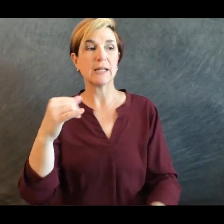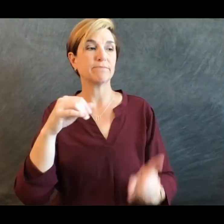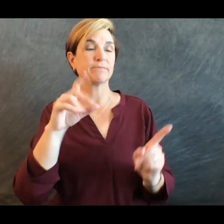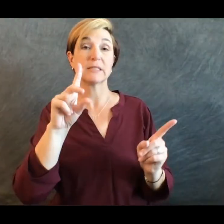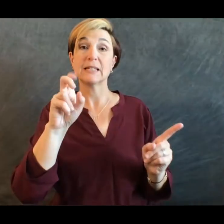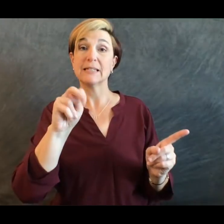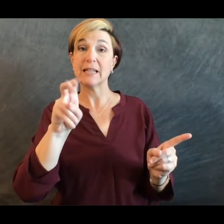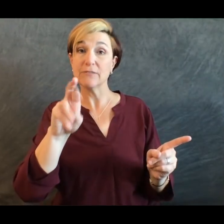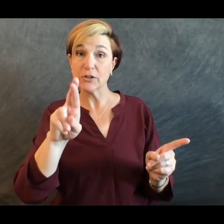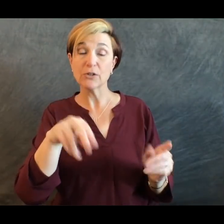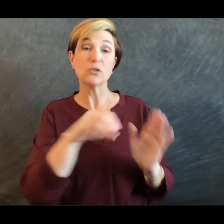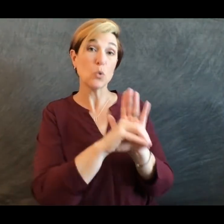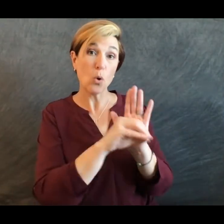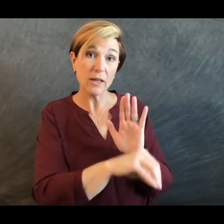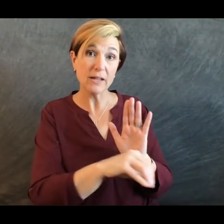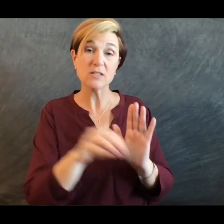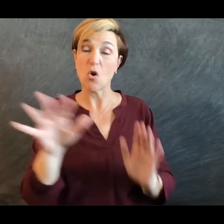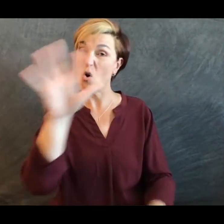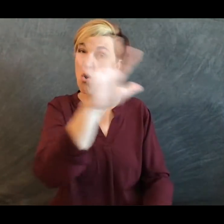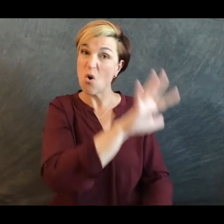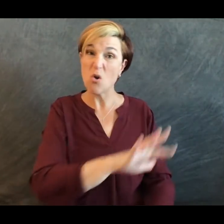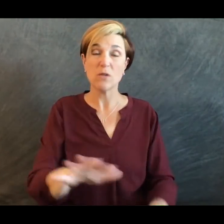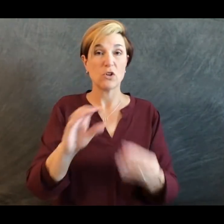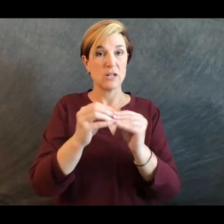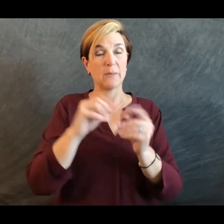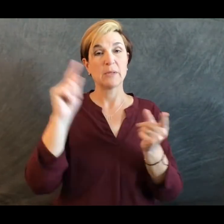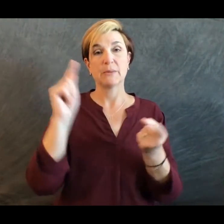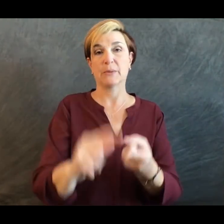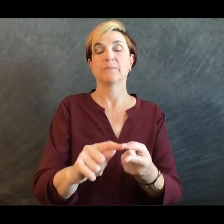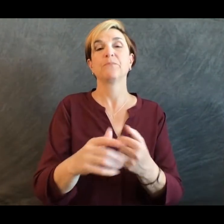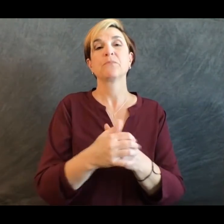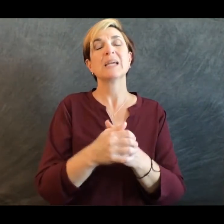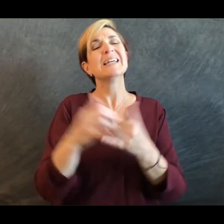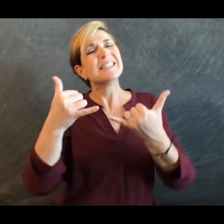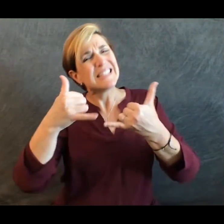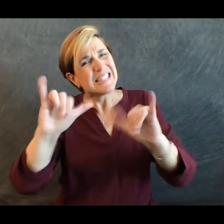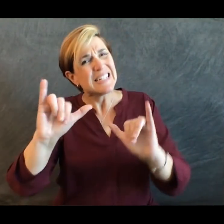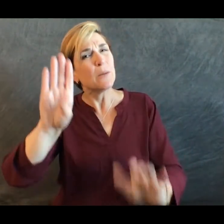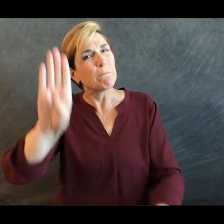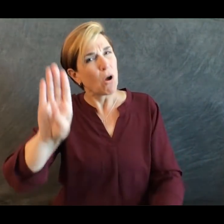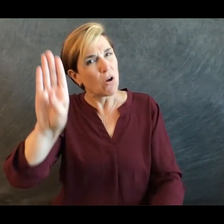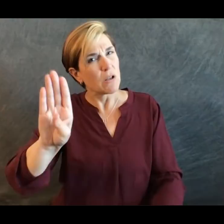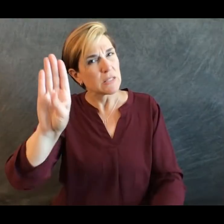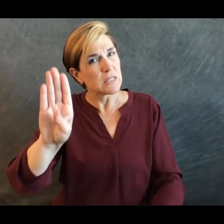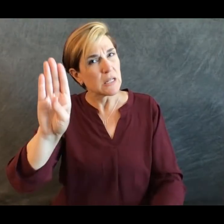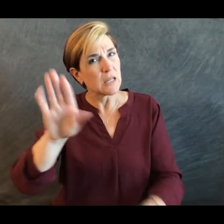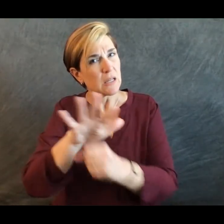new orleans we still see cases occurring in the boston area and in chicago but